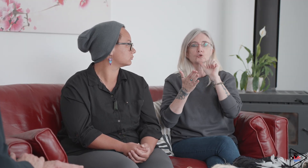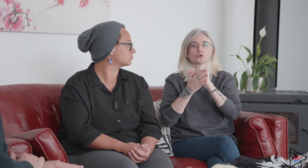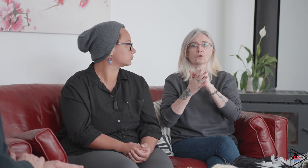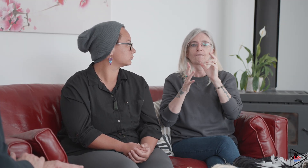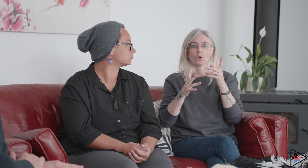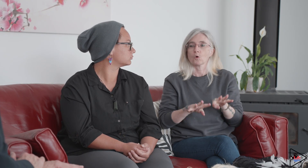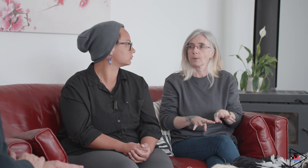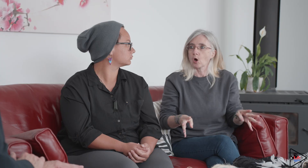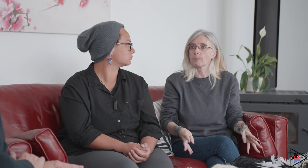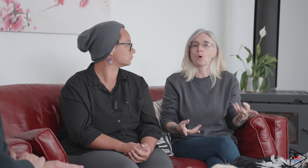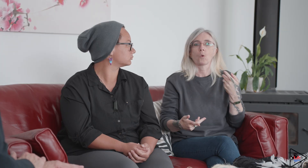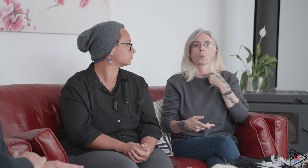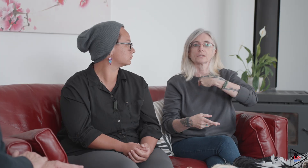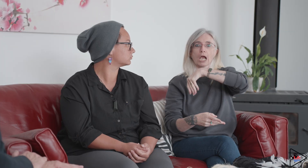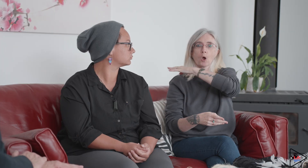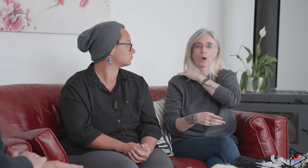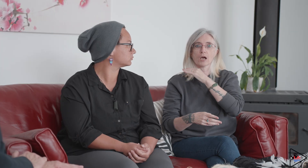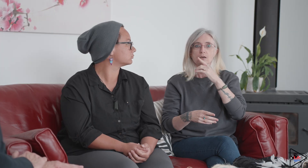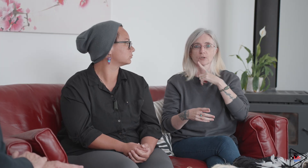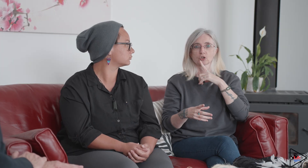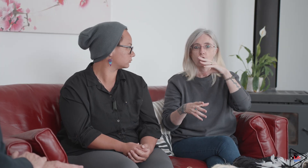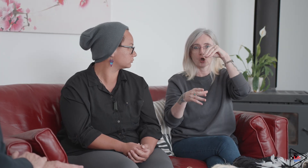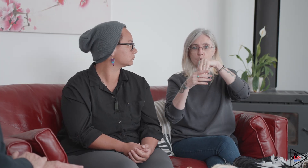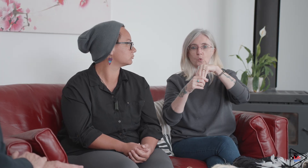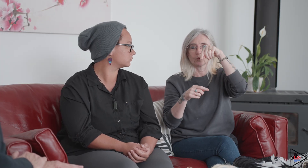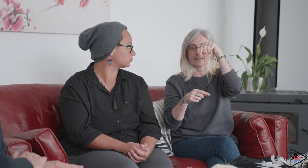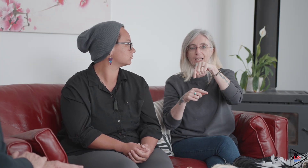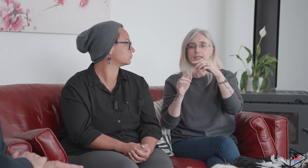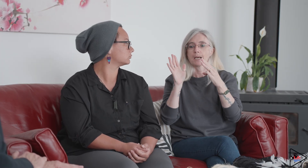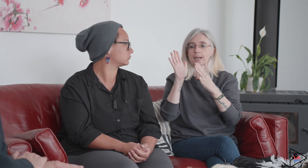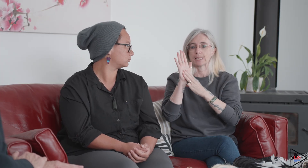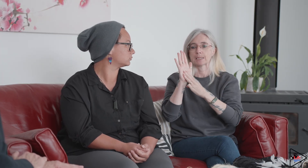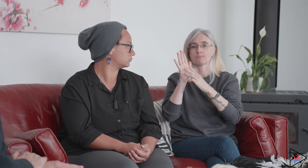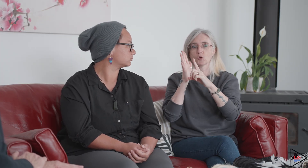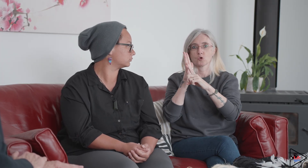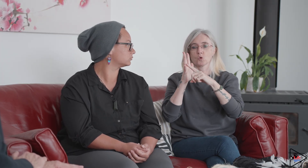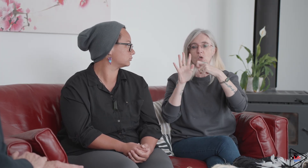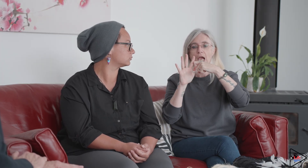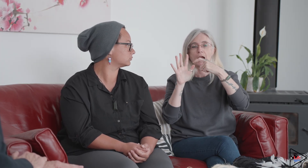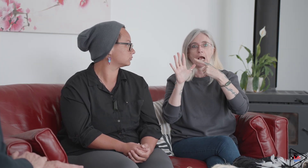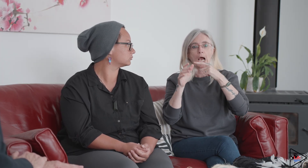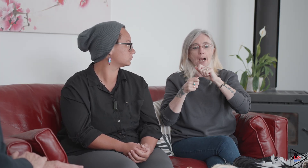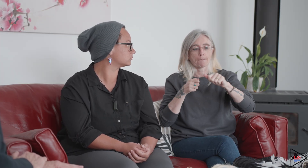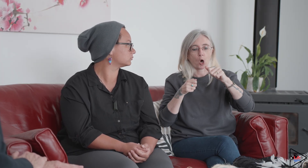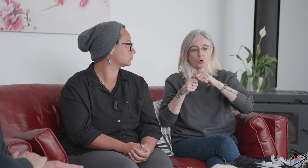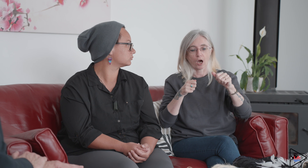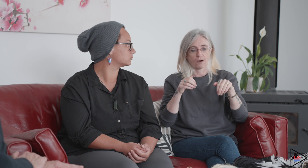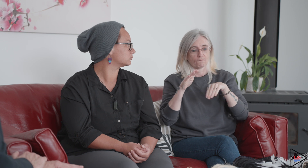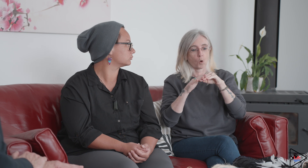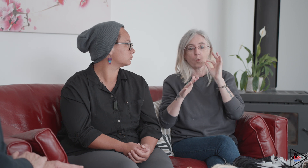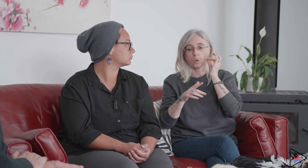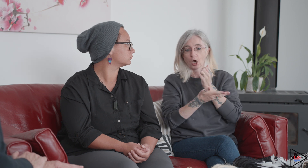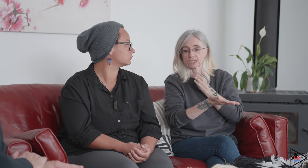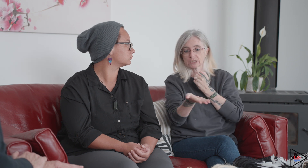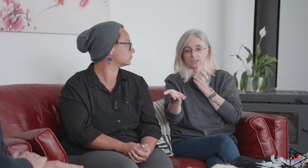tough are very suitable for piu piu or for korowai because they include a lot of muka. Muka which is -